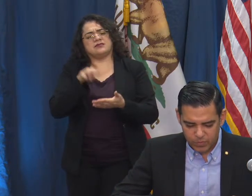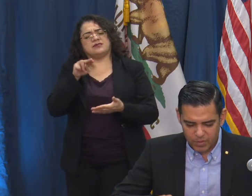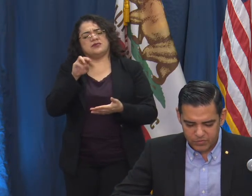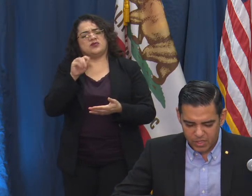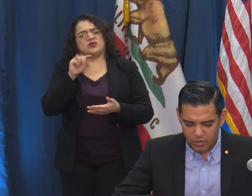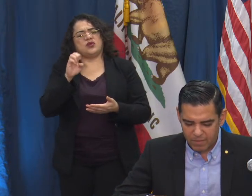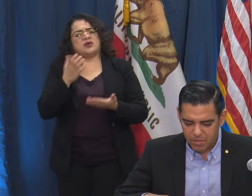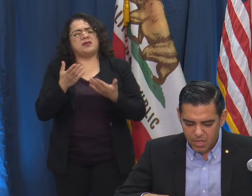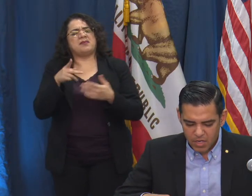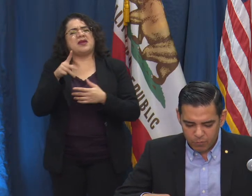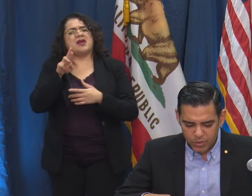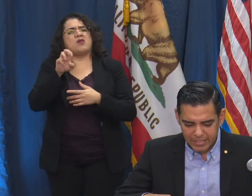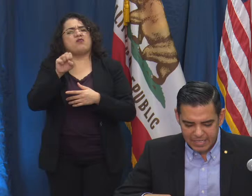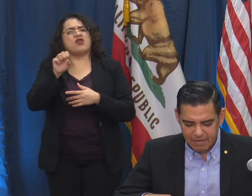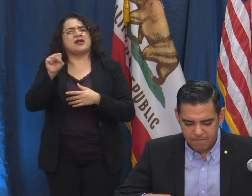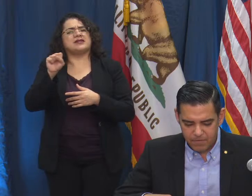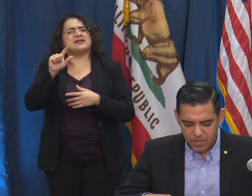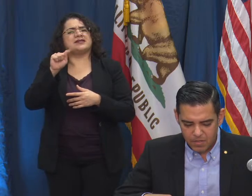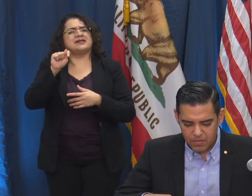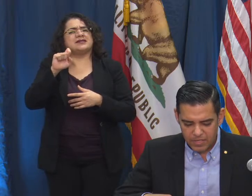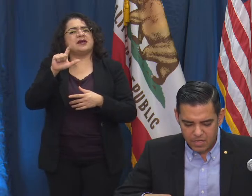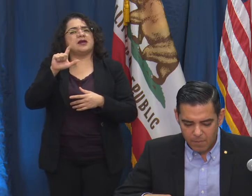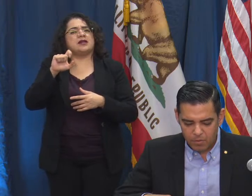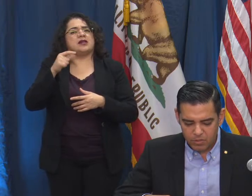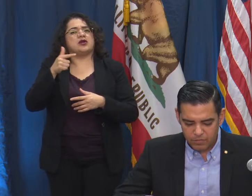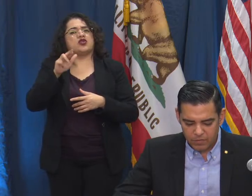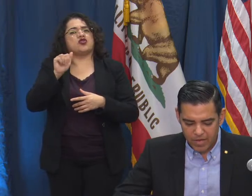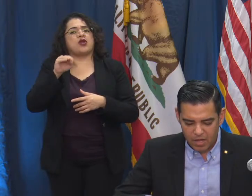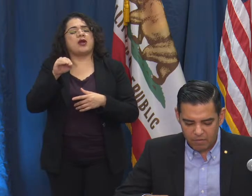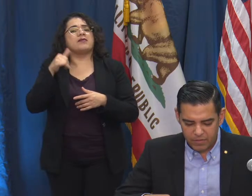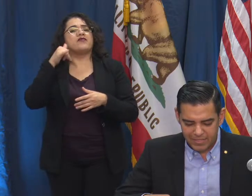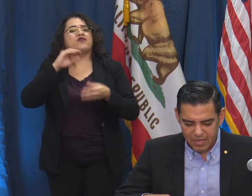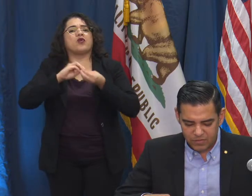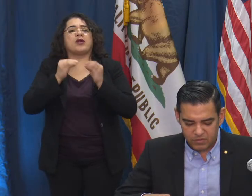from the Press-Telegram - if we could give the numbers of the tests at the